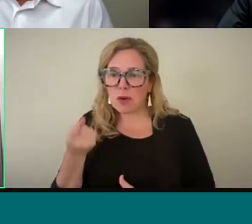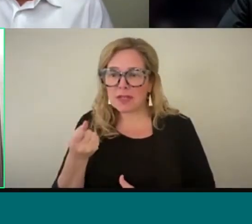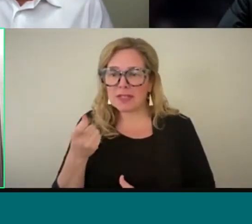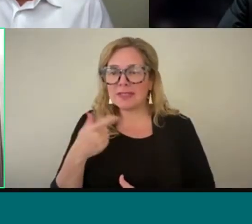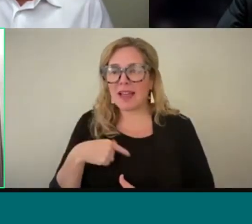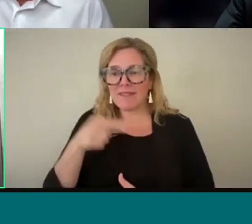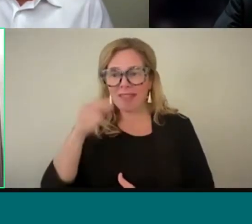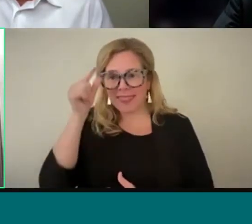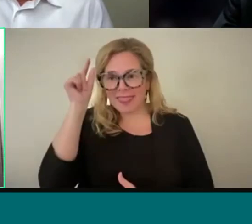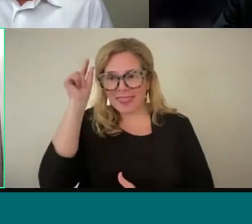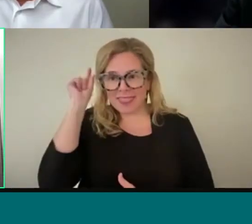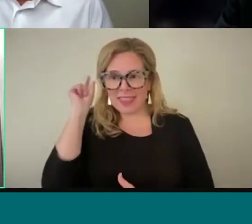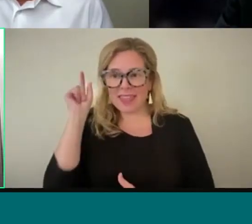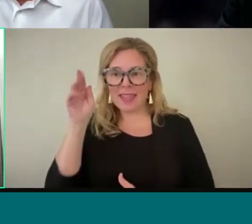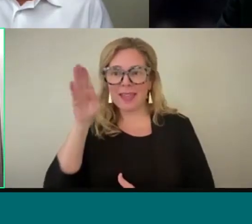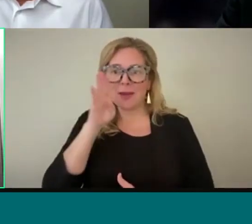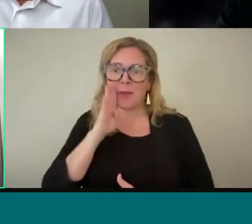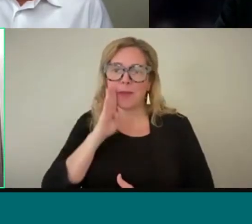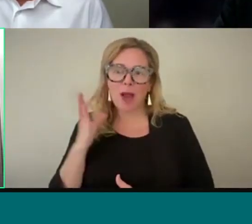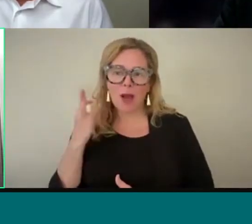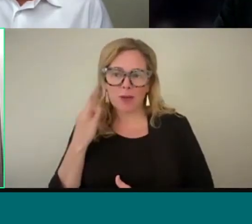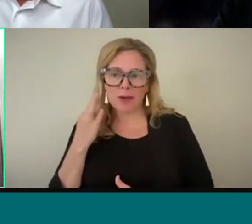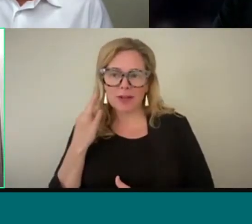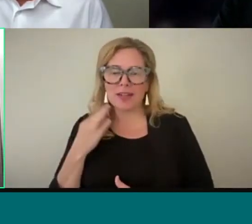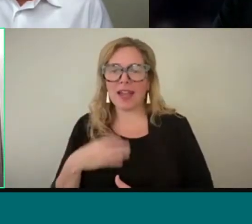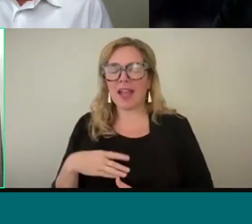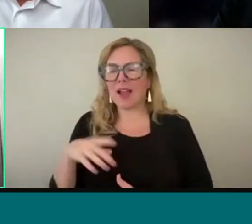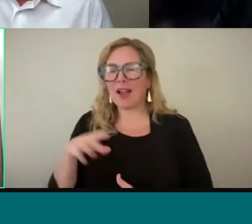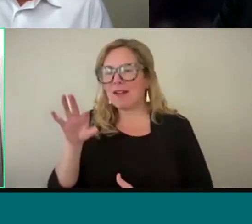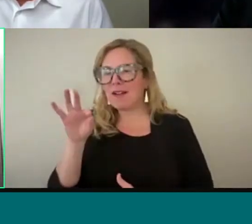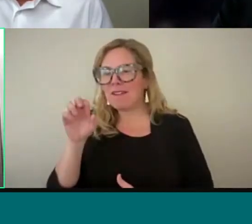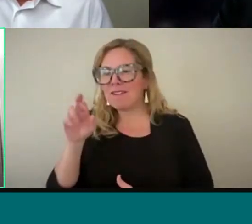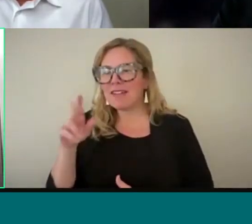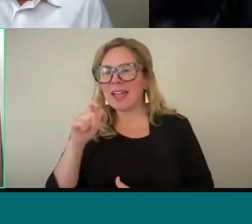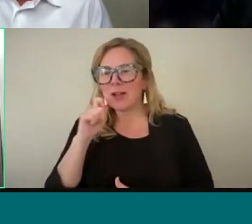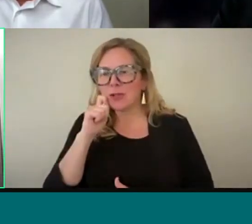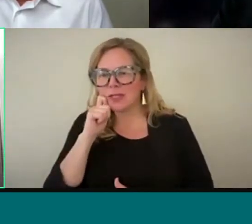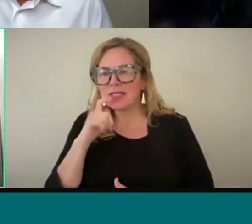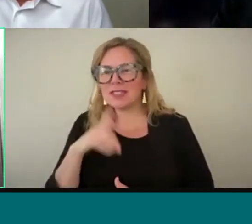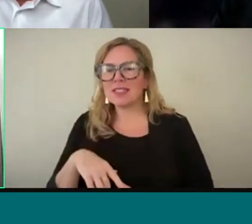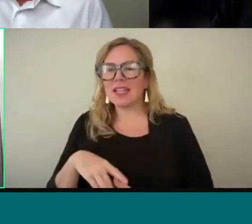fair complexion, blue eyes, a grain beard. I'm wearing a button-up blue shirt and have